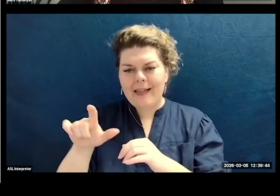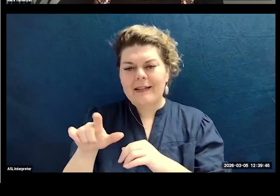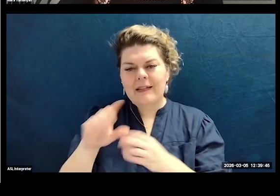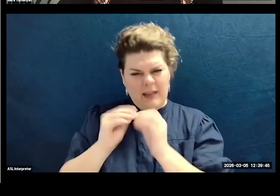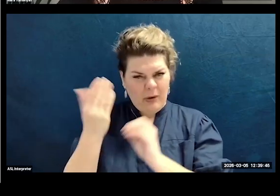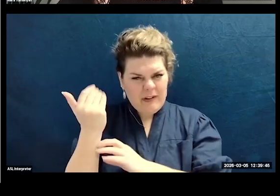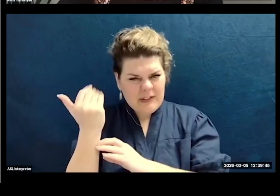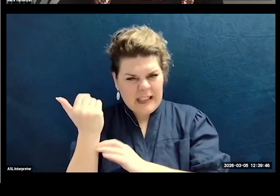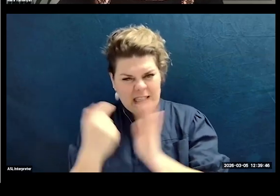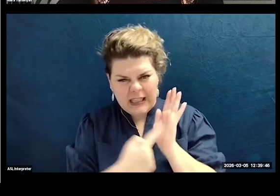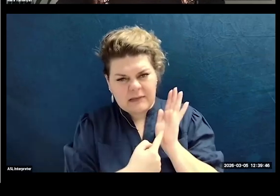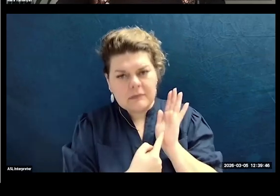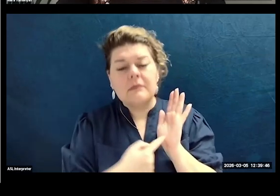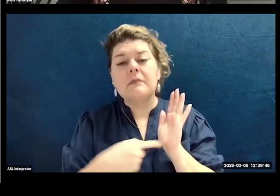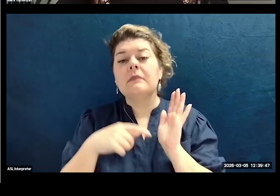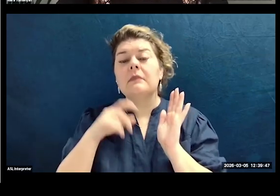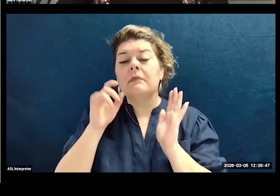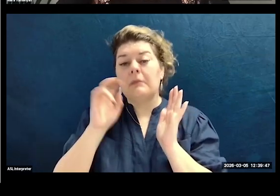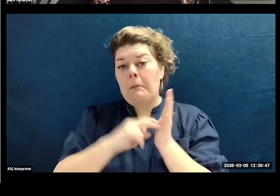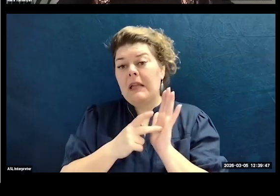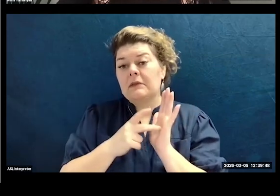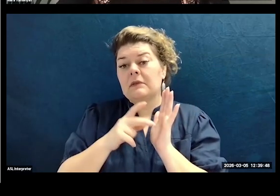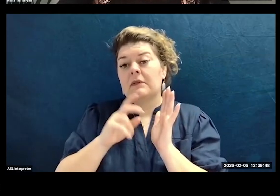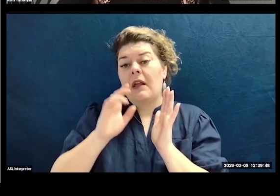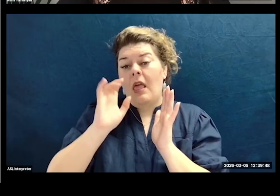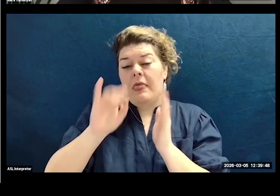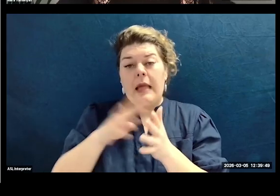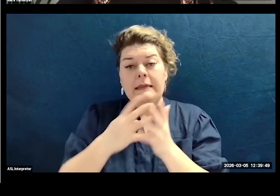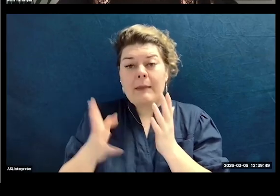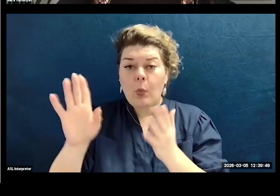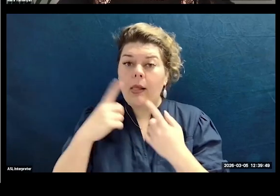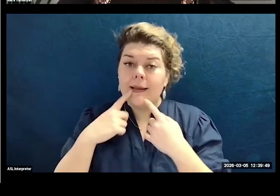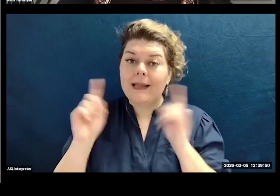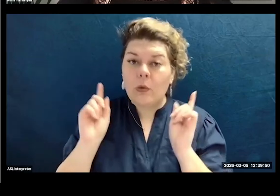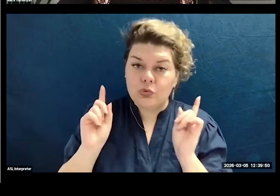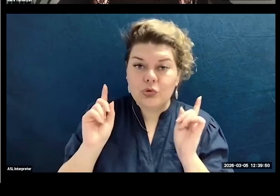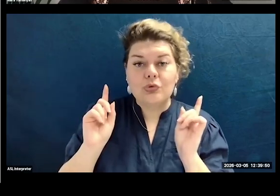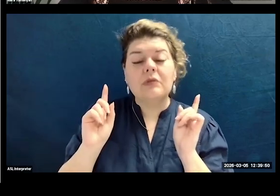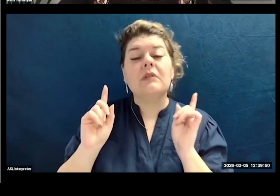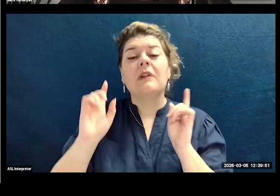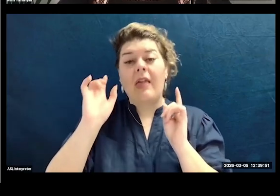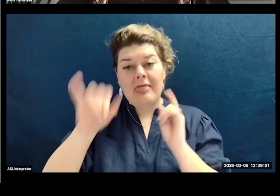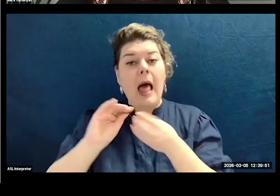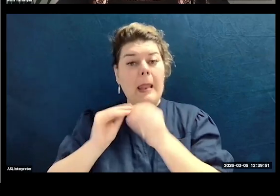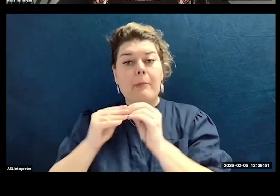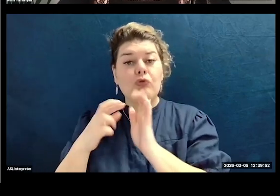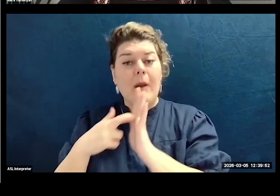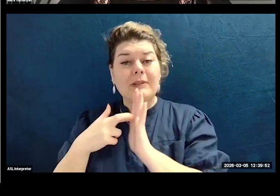then it knows that it will announce that this number represents the caffeine content